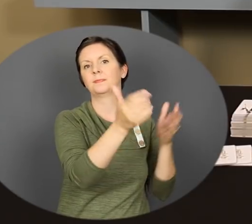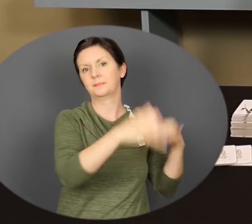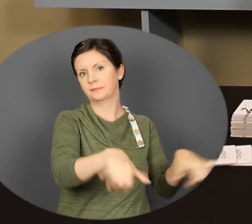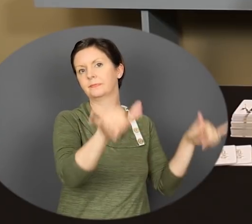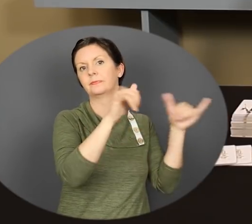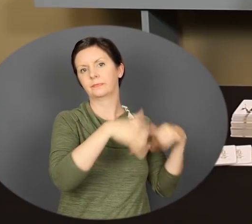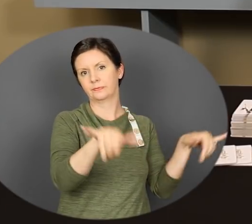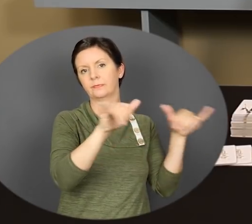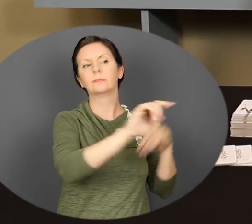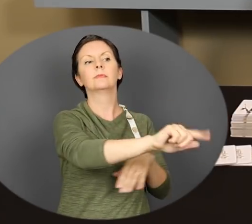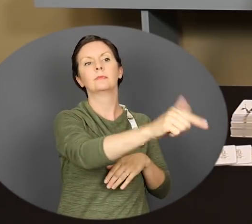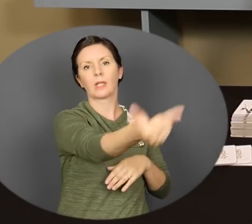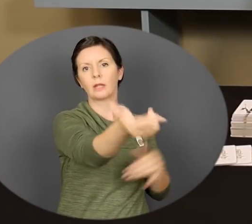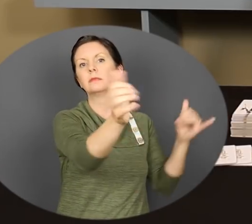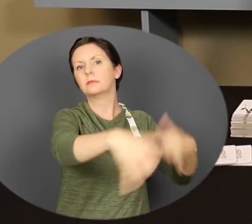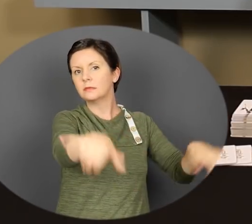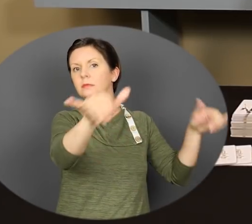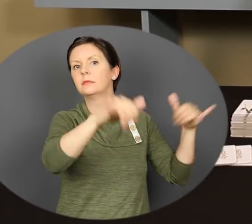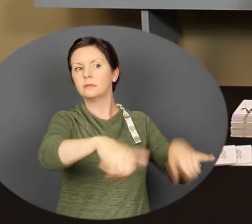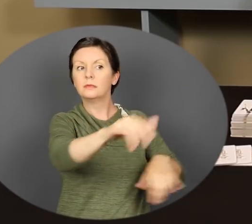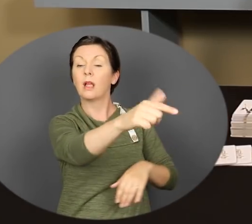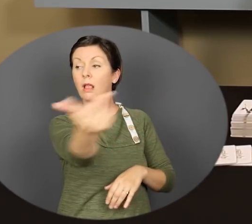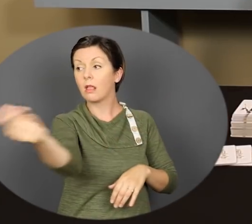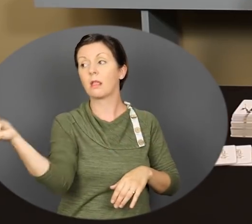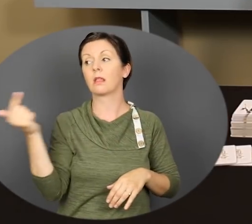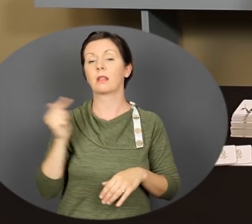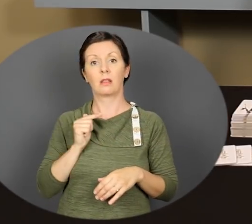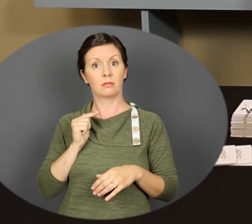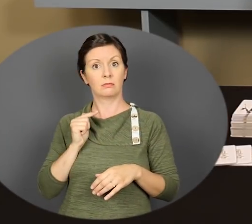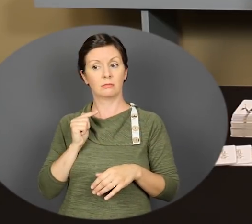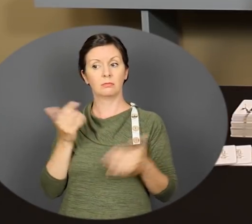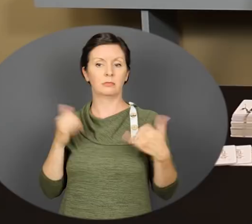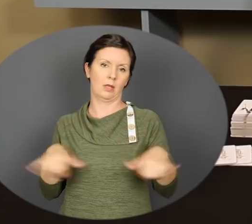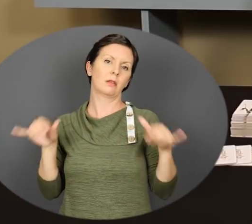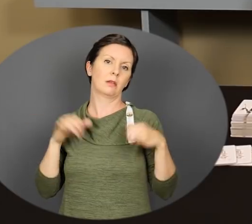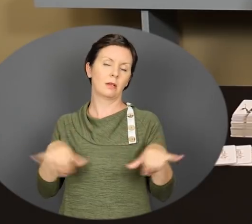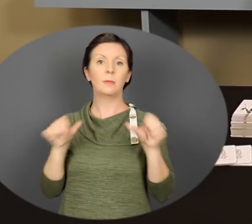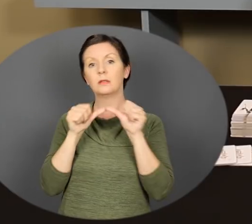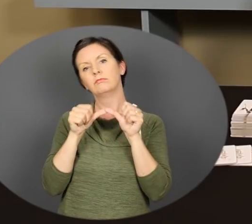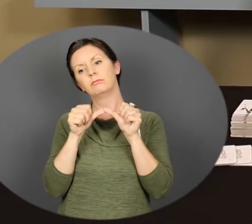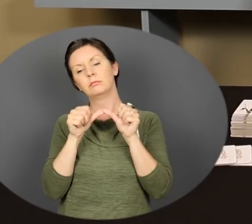tiles and move their marker and draw a new tile. And so it will go. But eventually, you